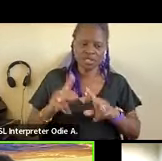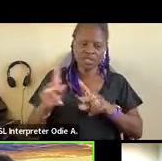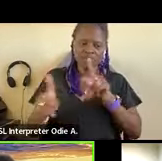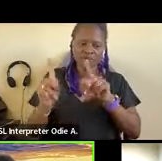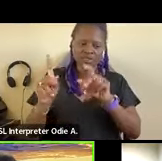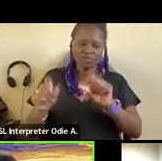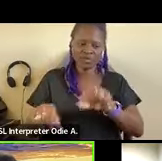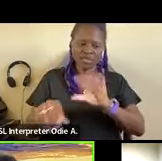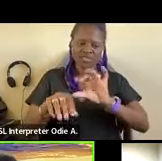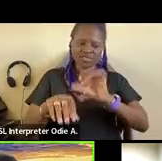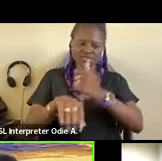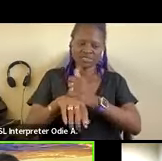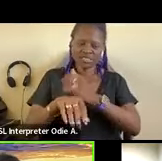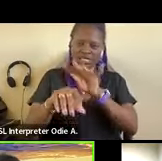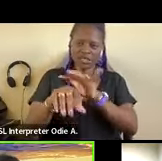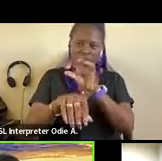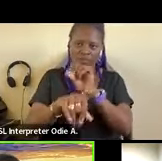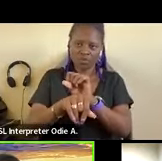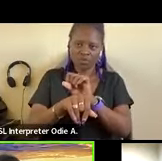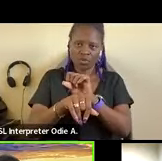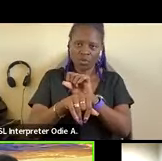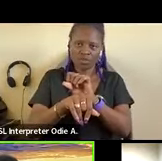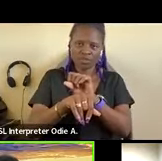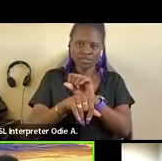County's Vaccine Clinic page at socoemergenciaorg.